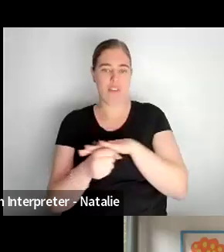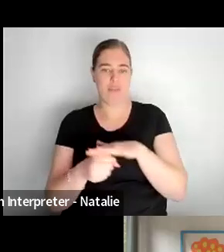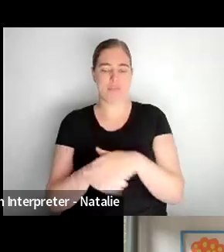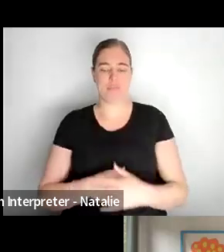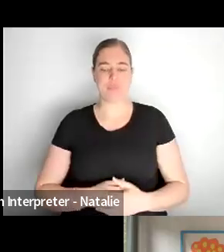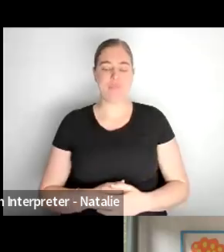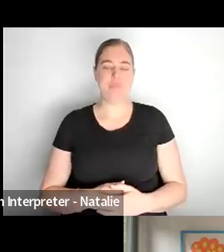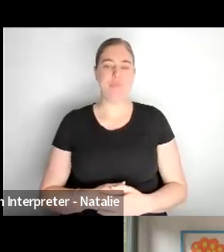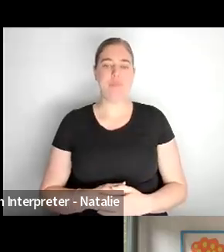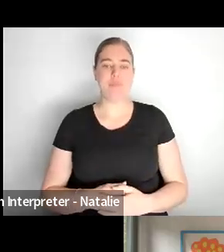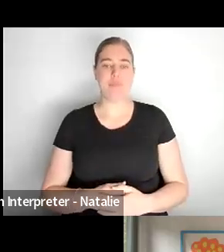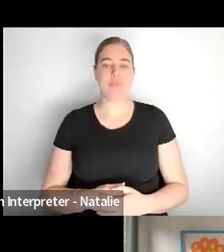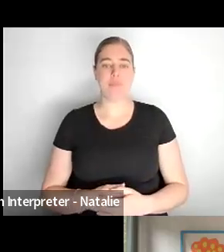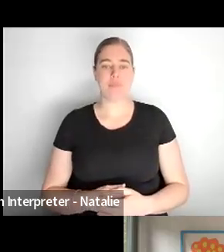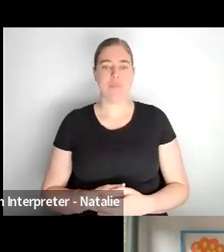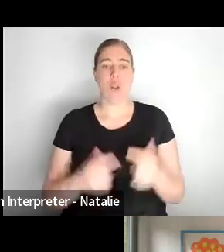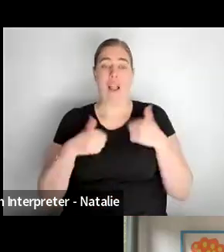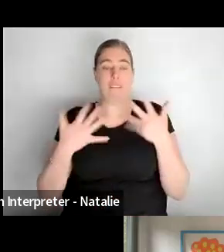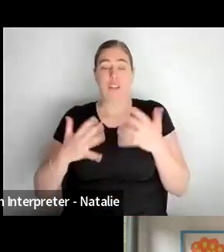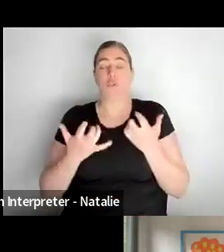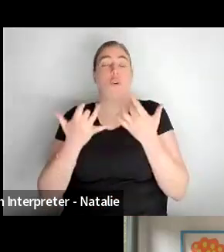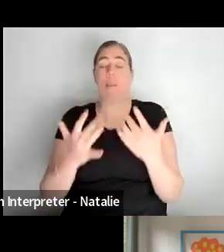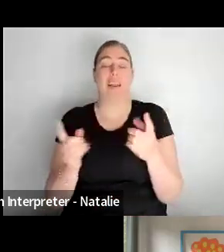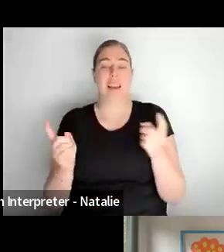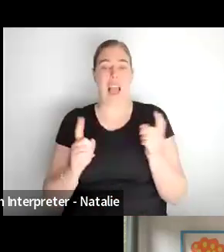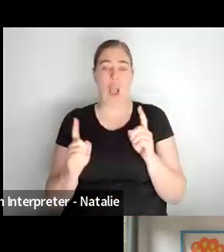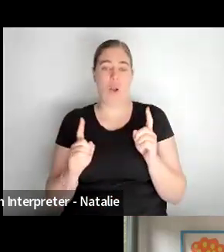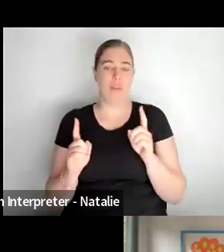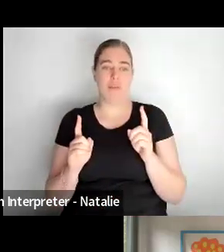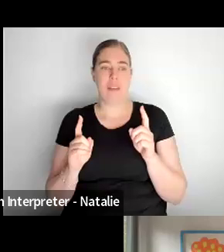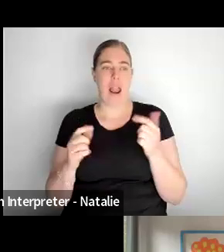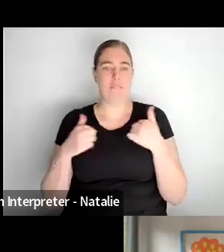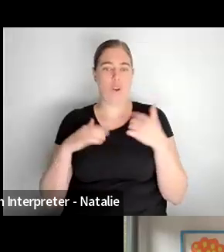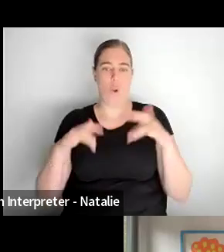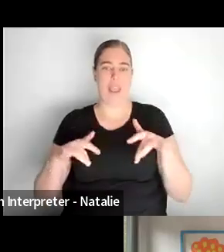I've done so many of them now and I don't think I've ever come out of a meeting with